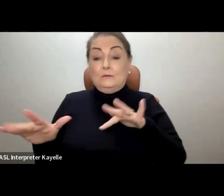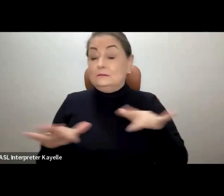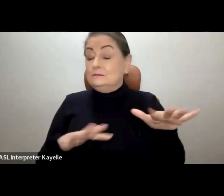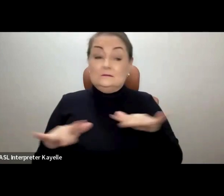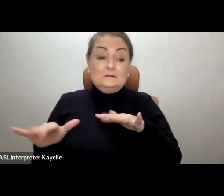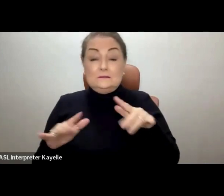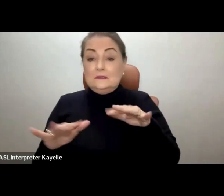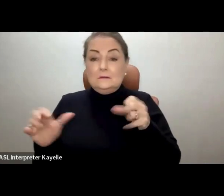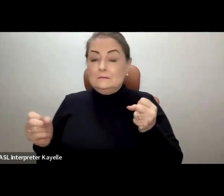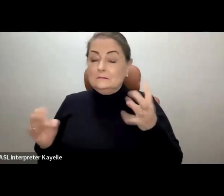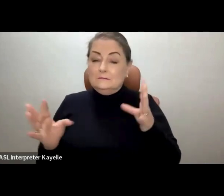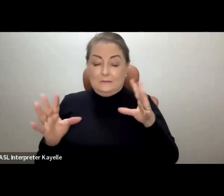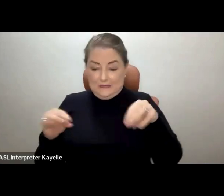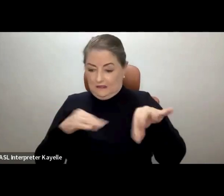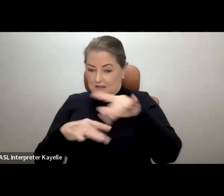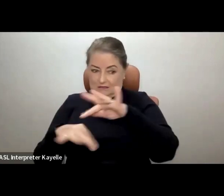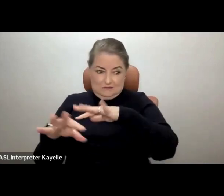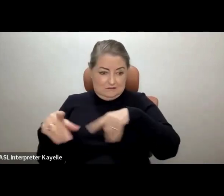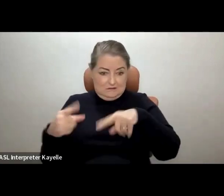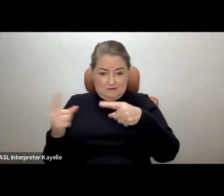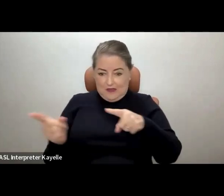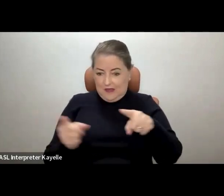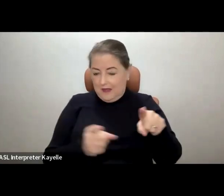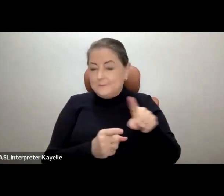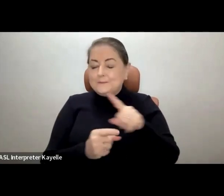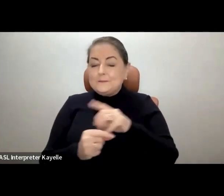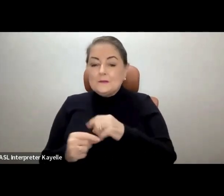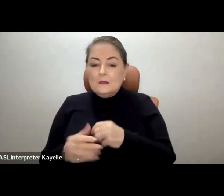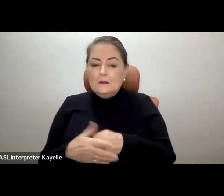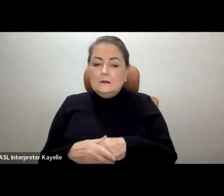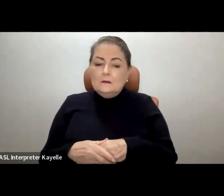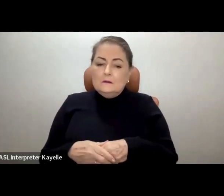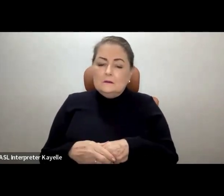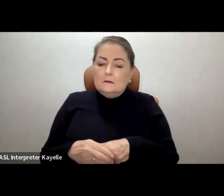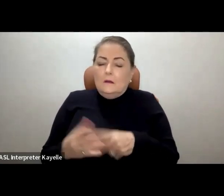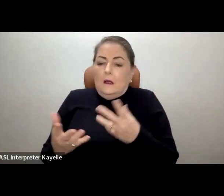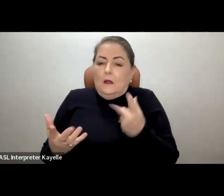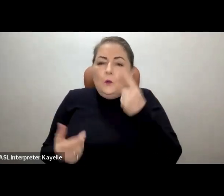are a lot of moving parts. You're not taking the time to